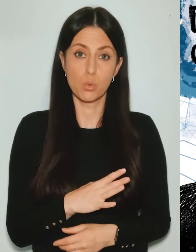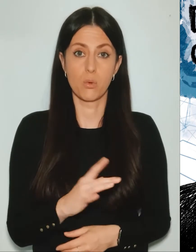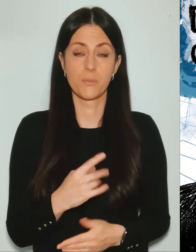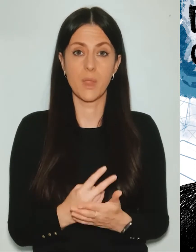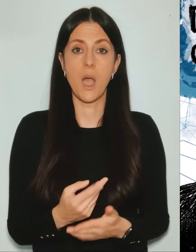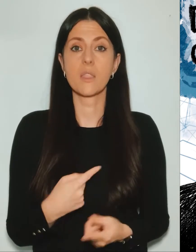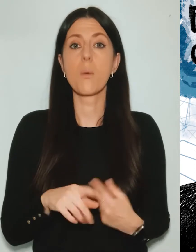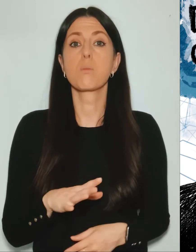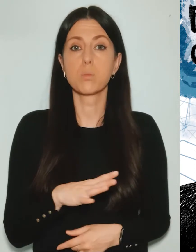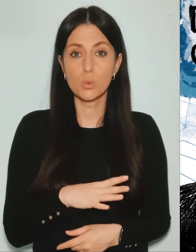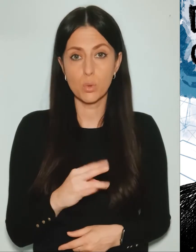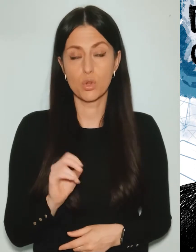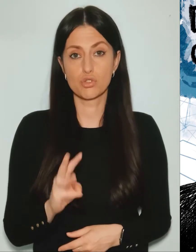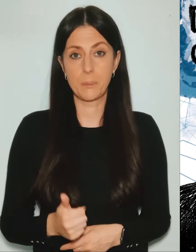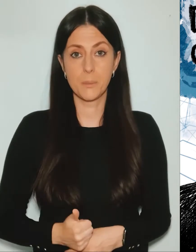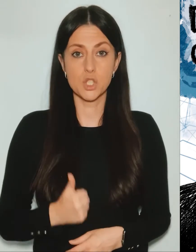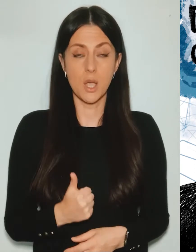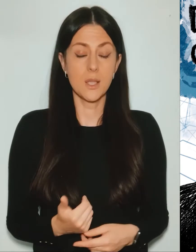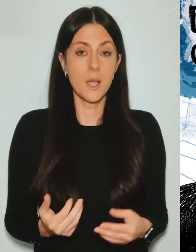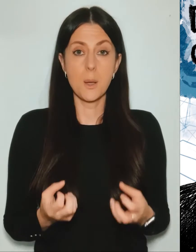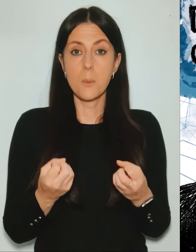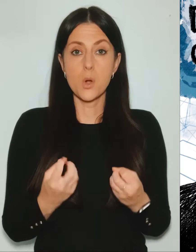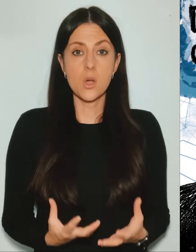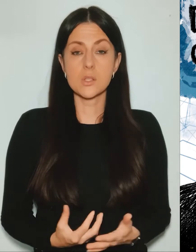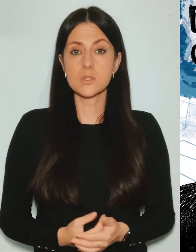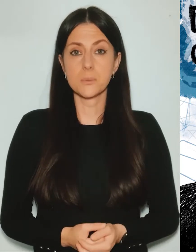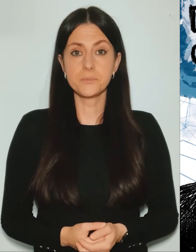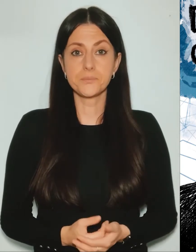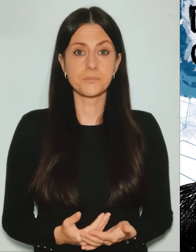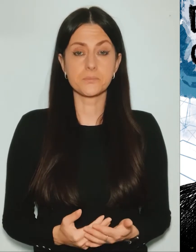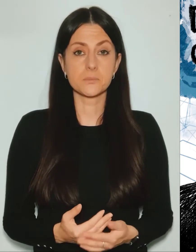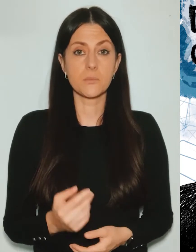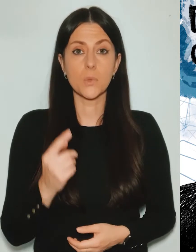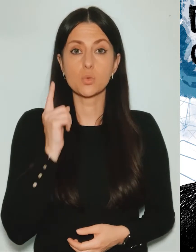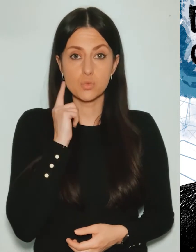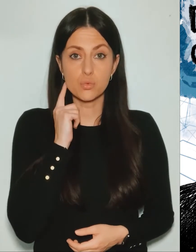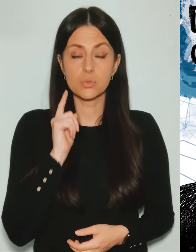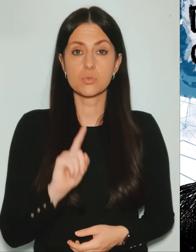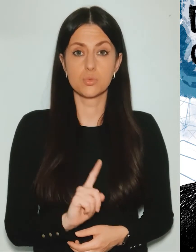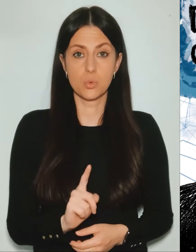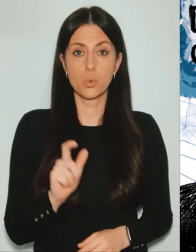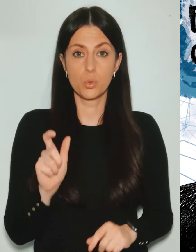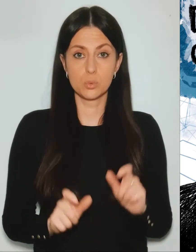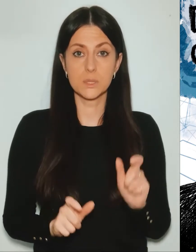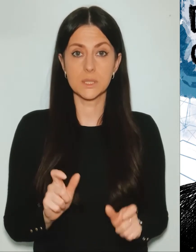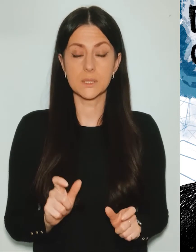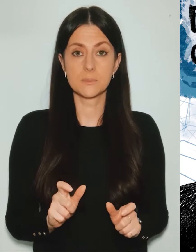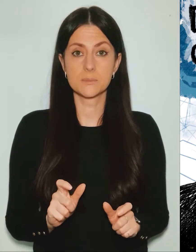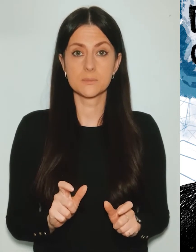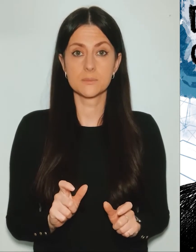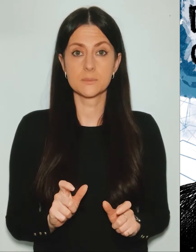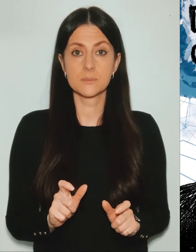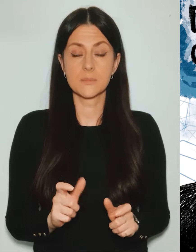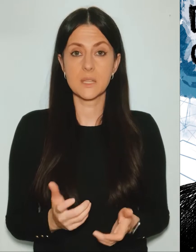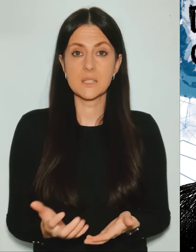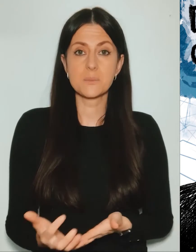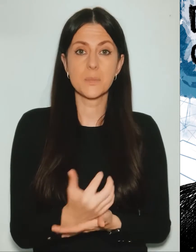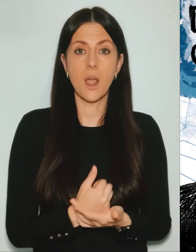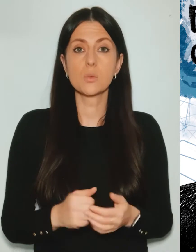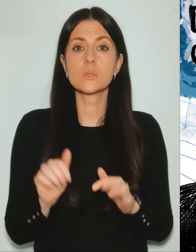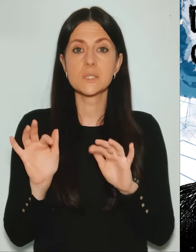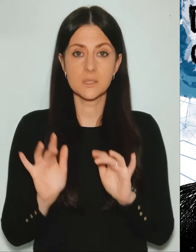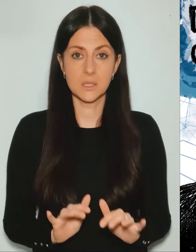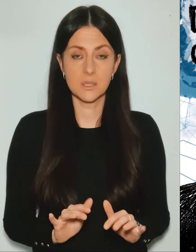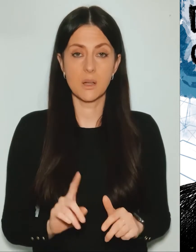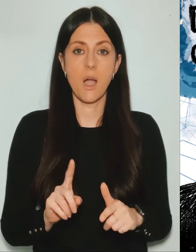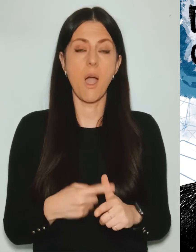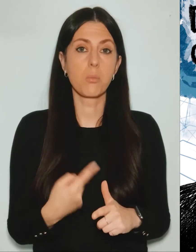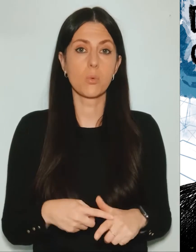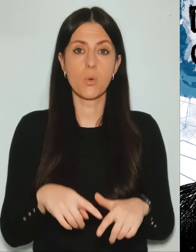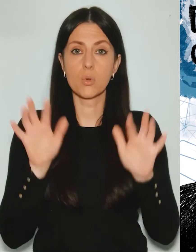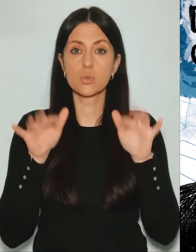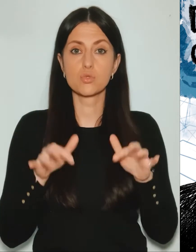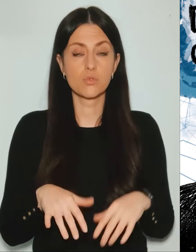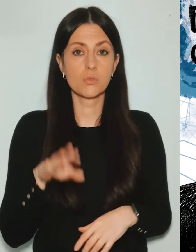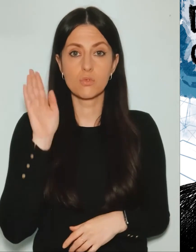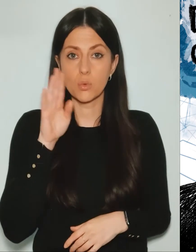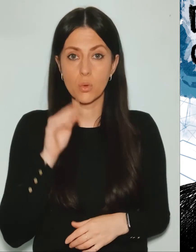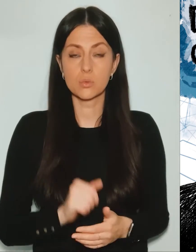And you just hear people collecting snow or rainwater to drink tea.